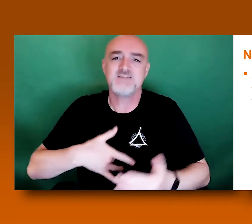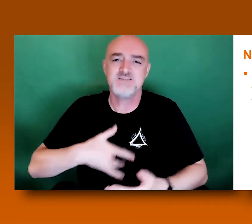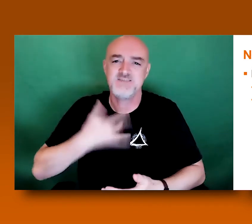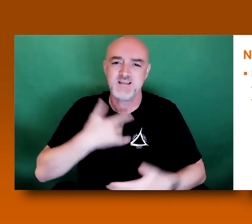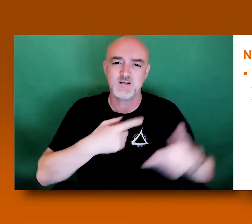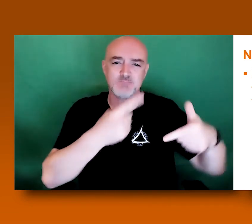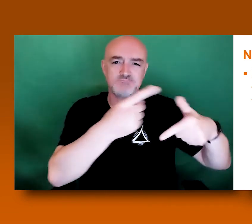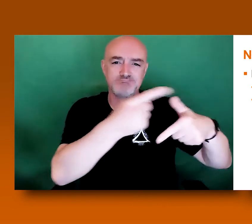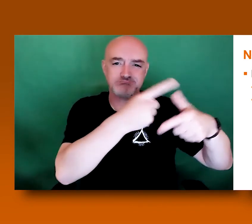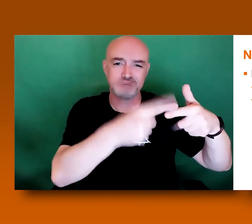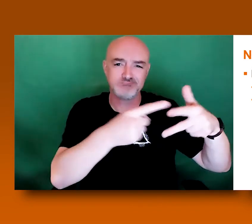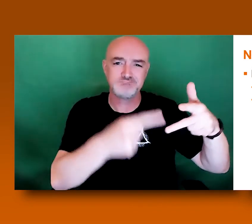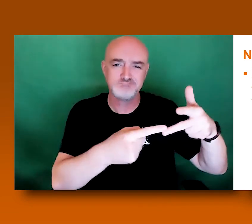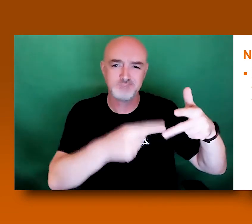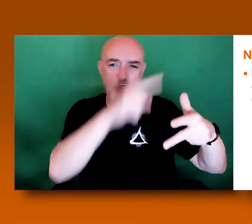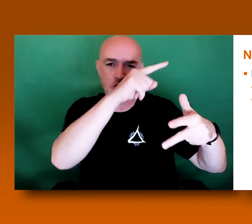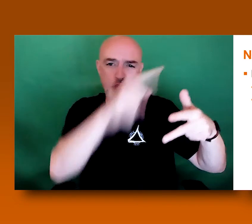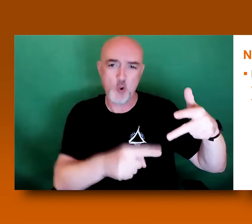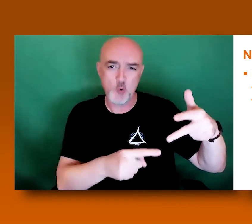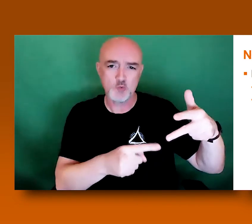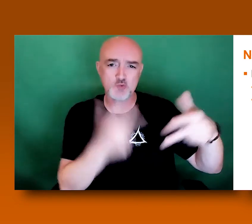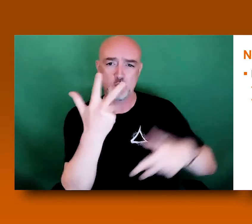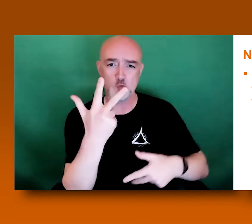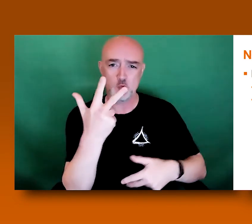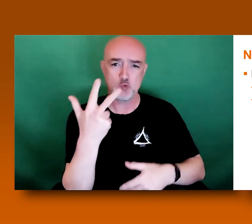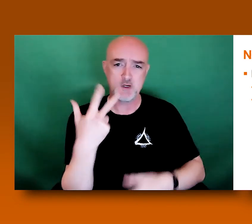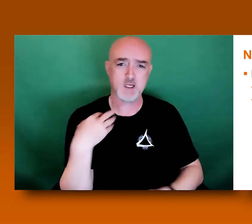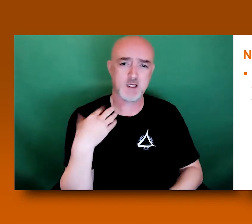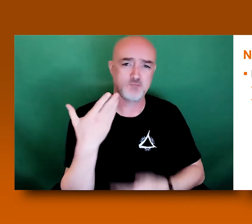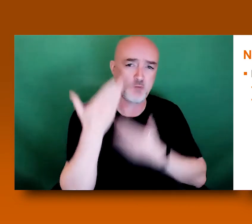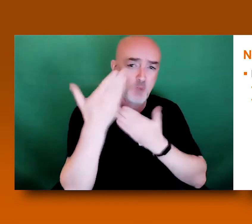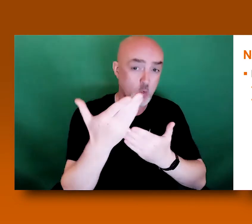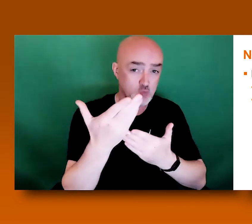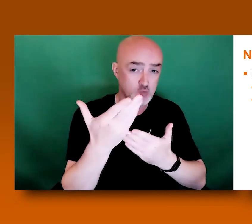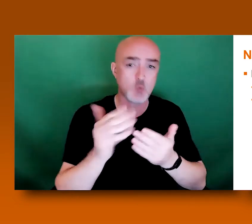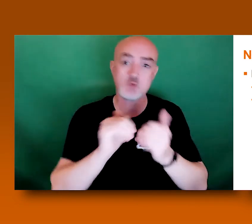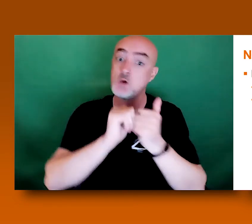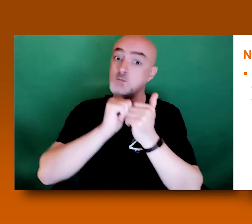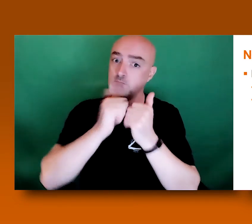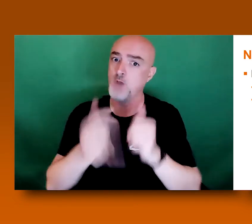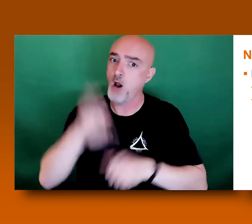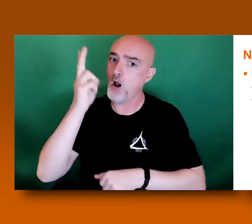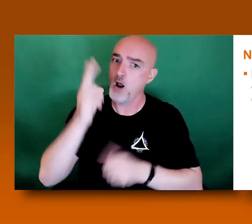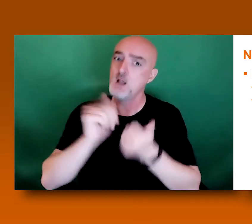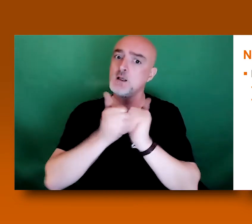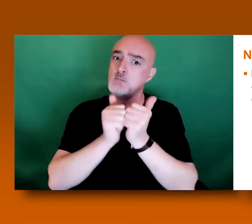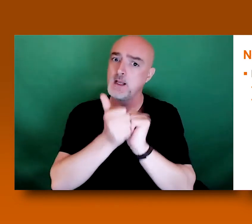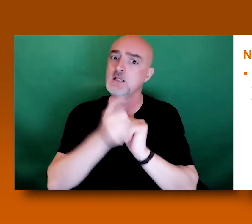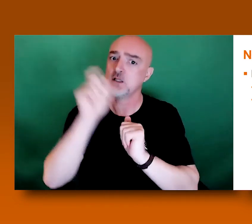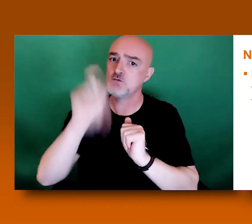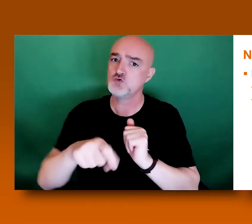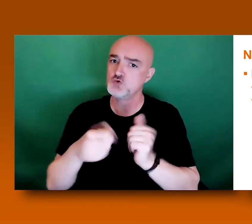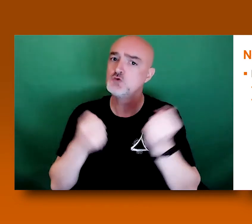using that time, we might say that we recommend 3 proposals that we would categorize